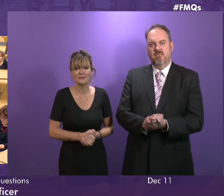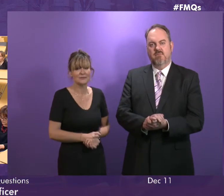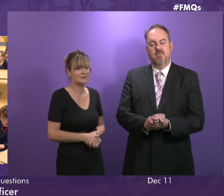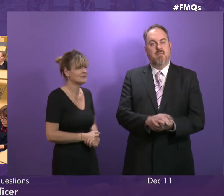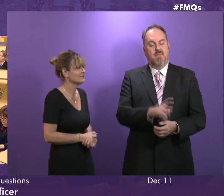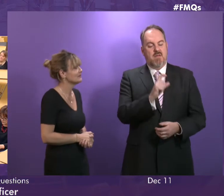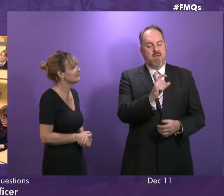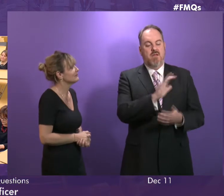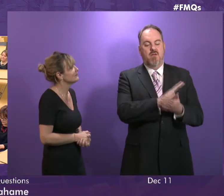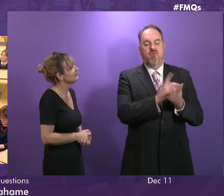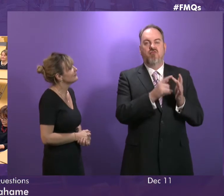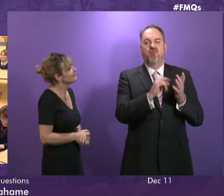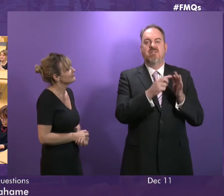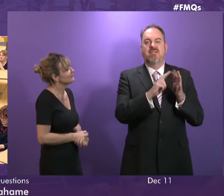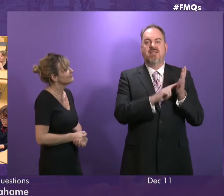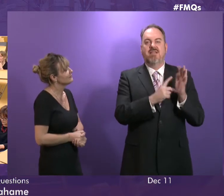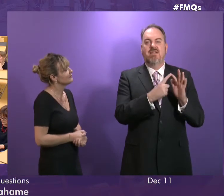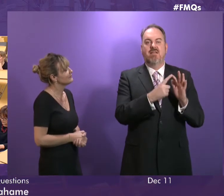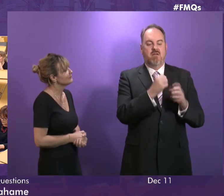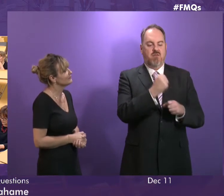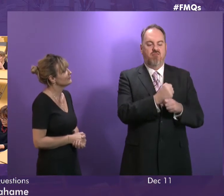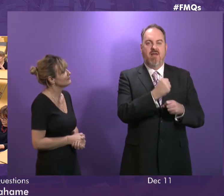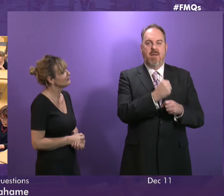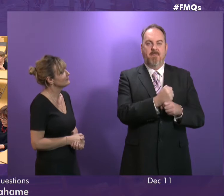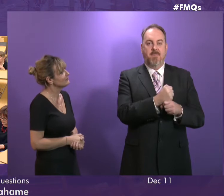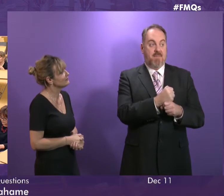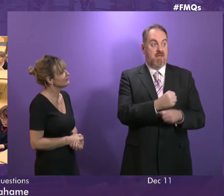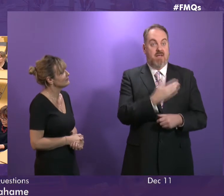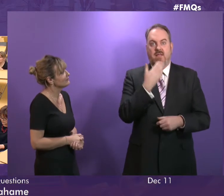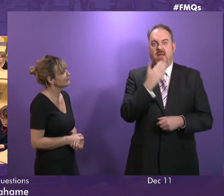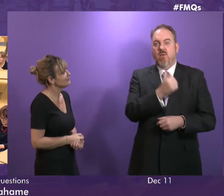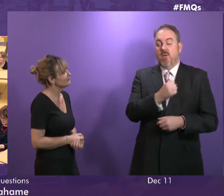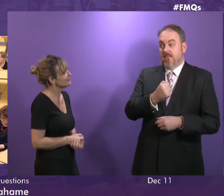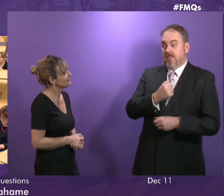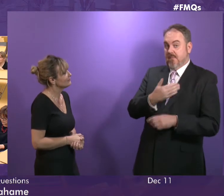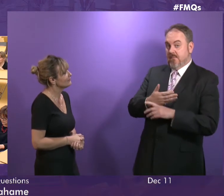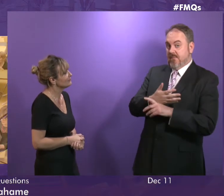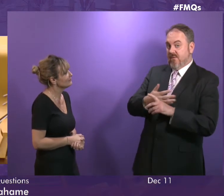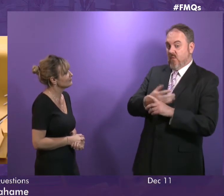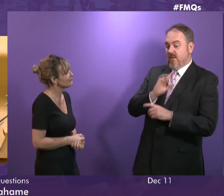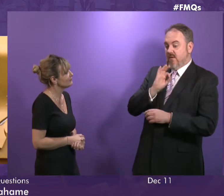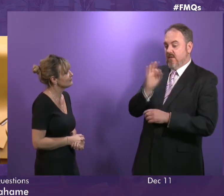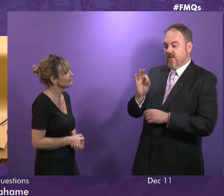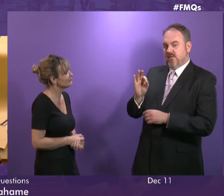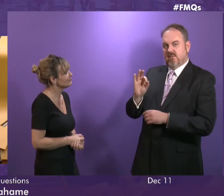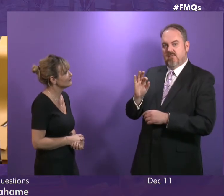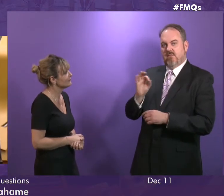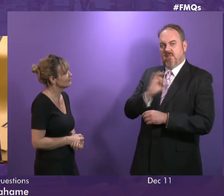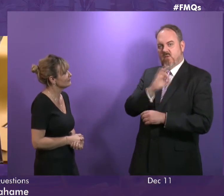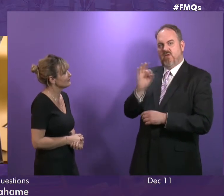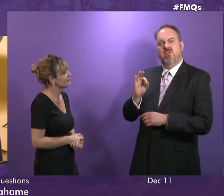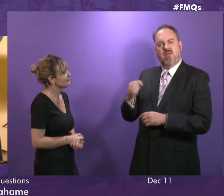I preface my question by declaring an interest as convener of the cross-party group on animal